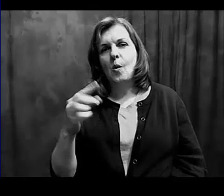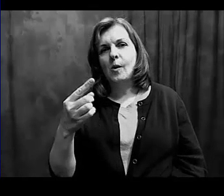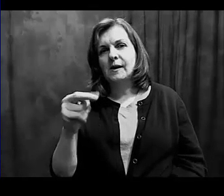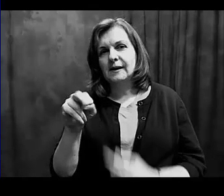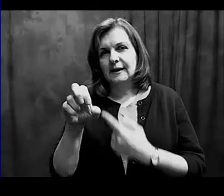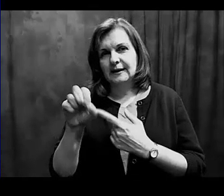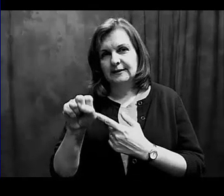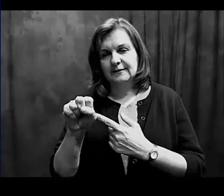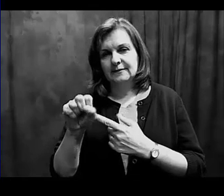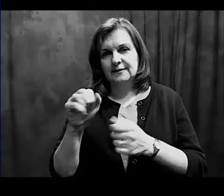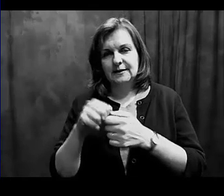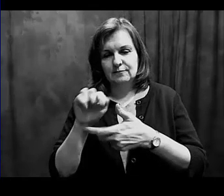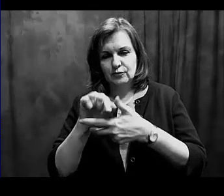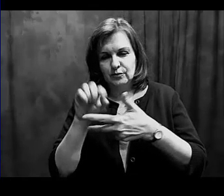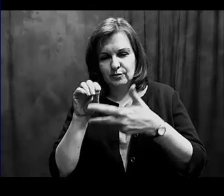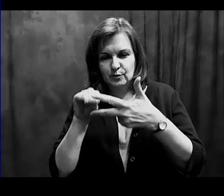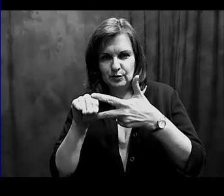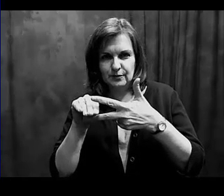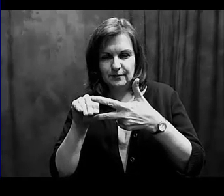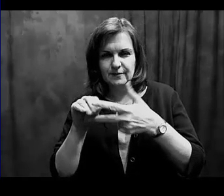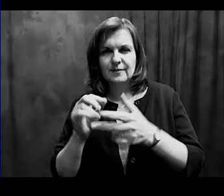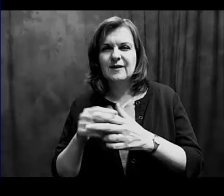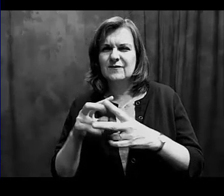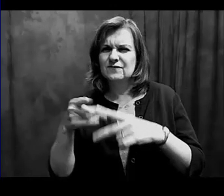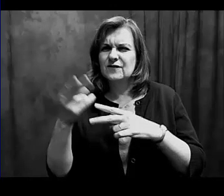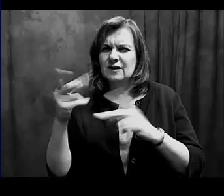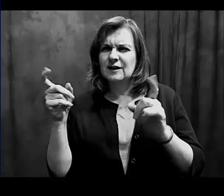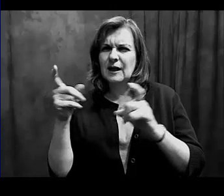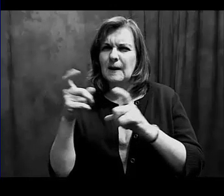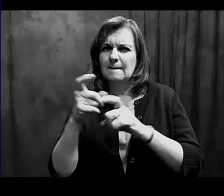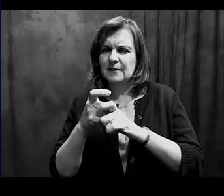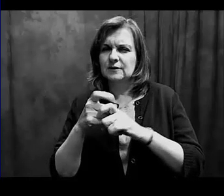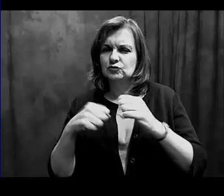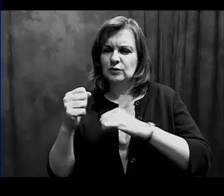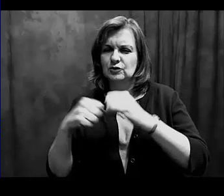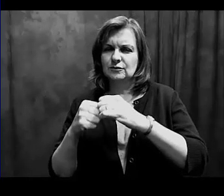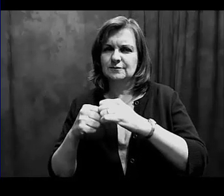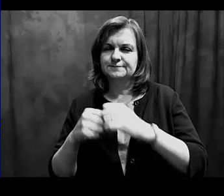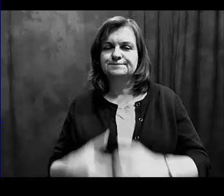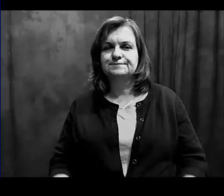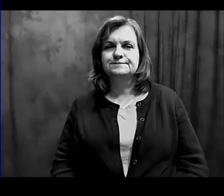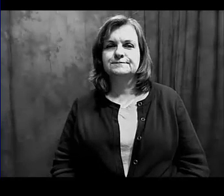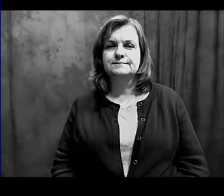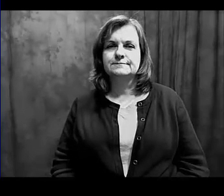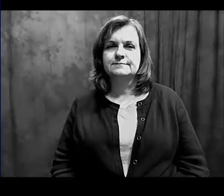and highly complex structures at least in the life of a worm!